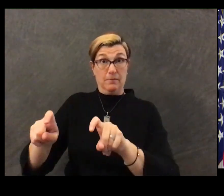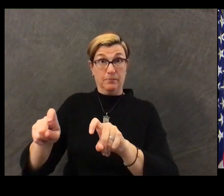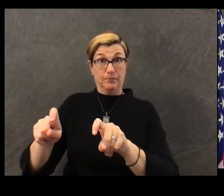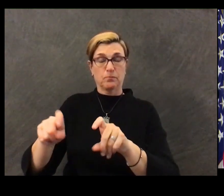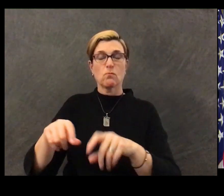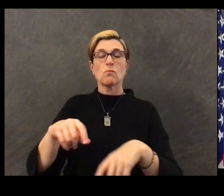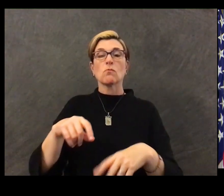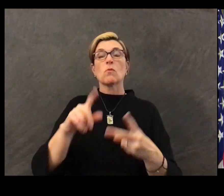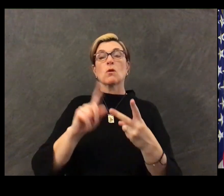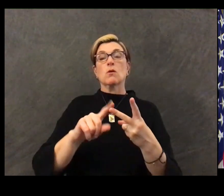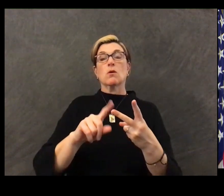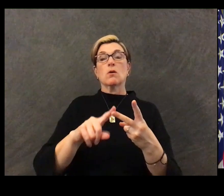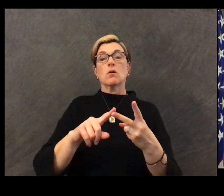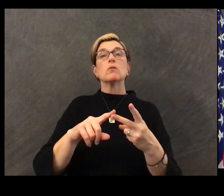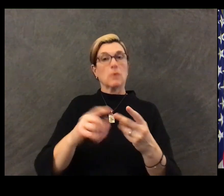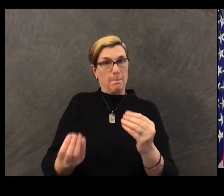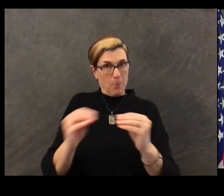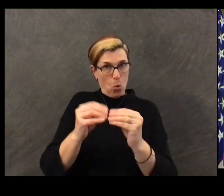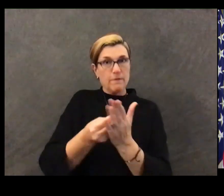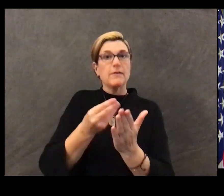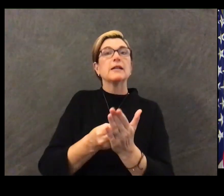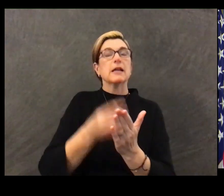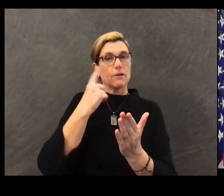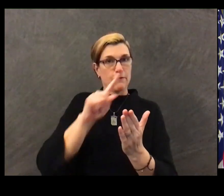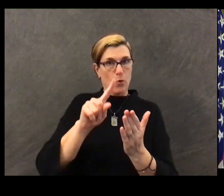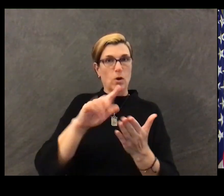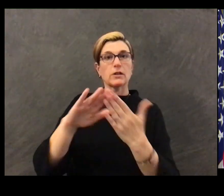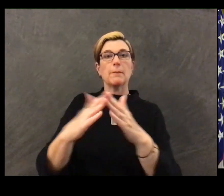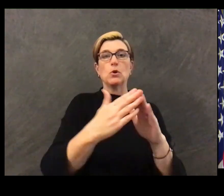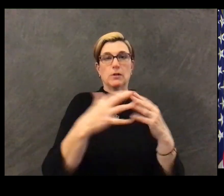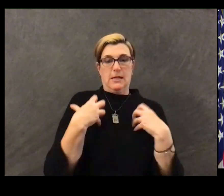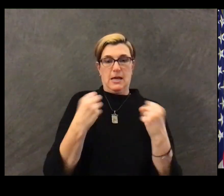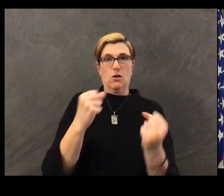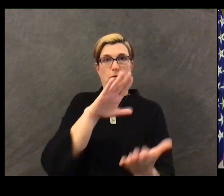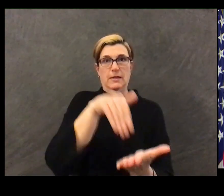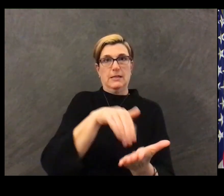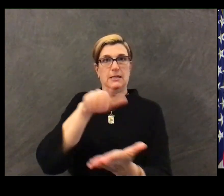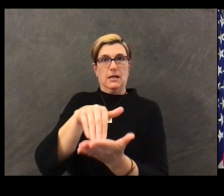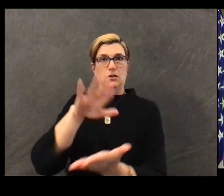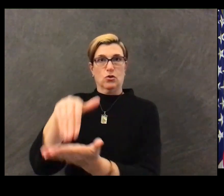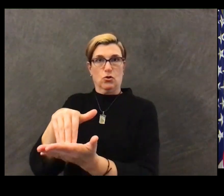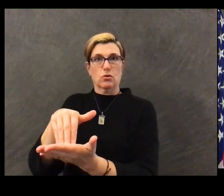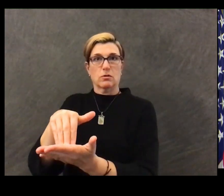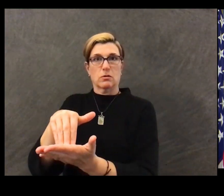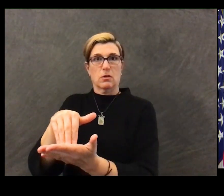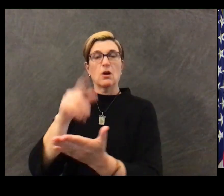for community health centers and various forms of epidemics and pandemics and